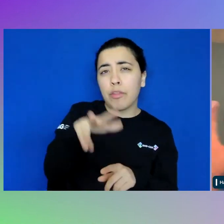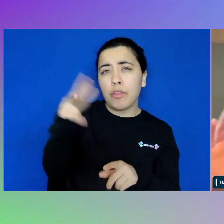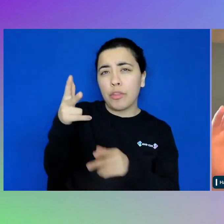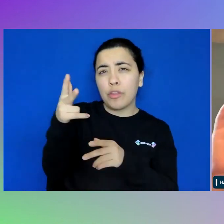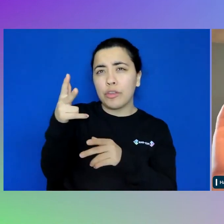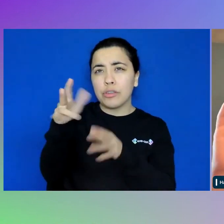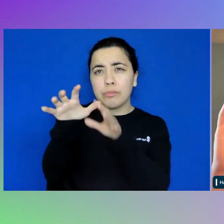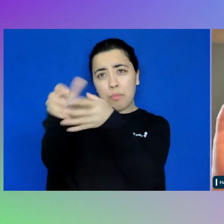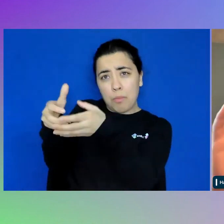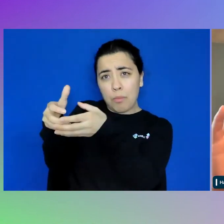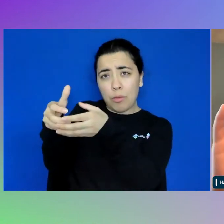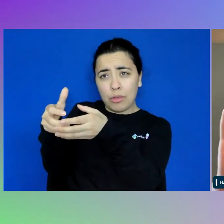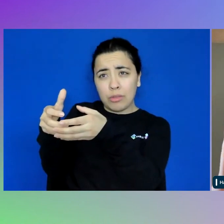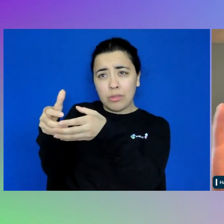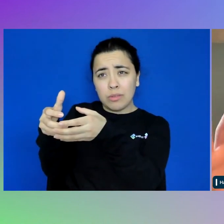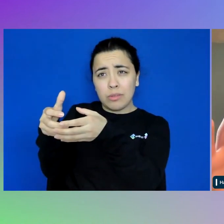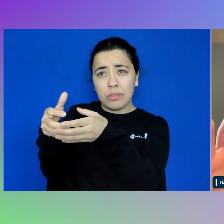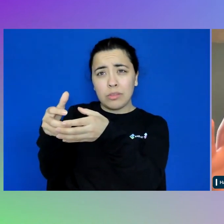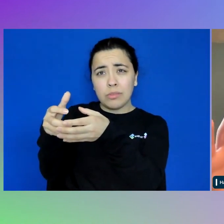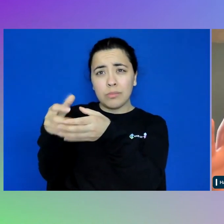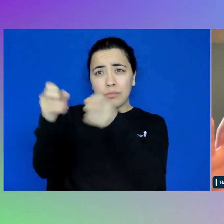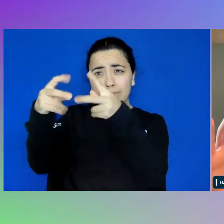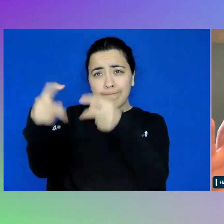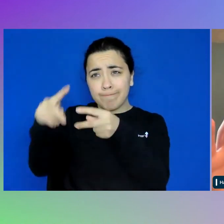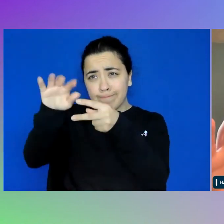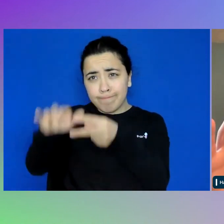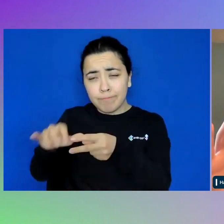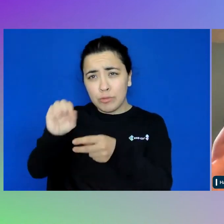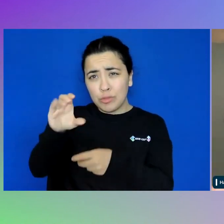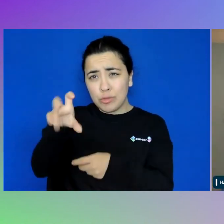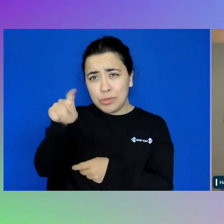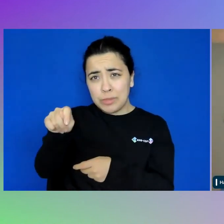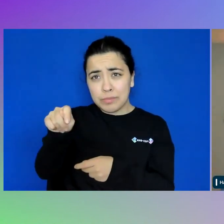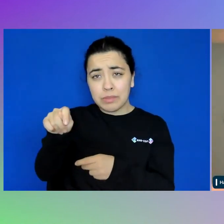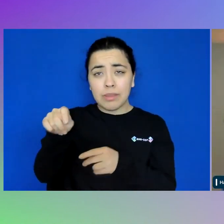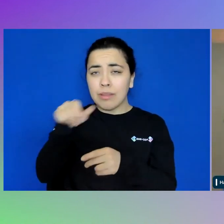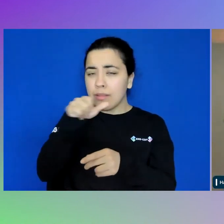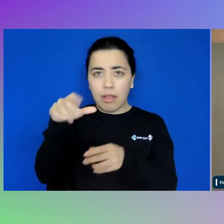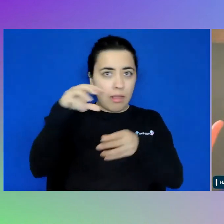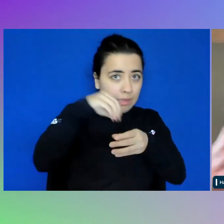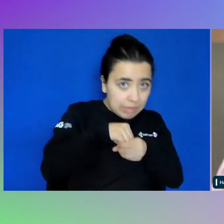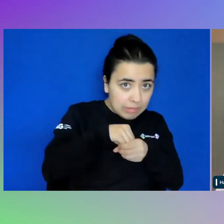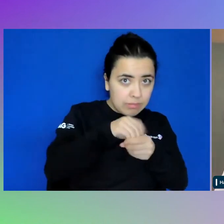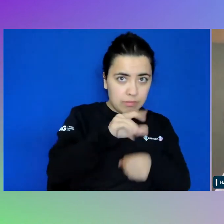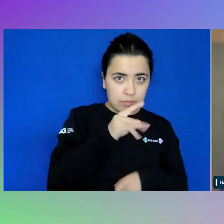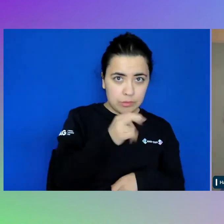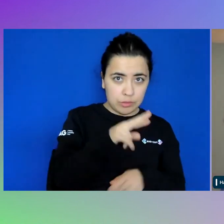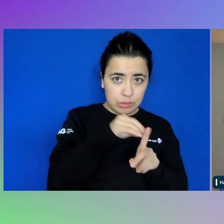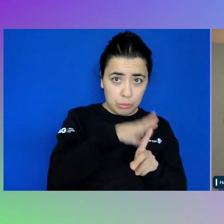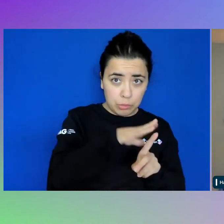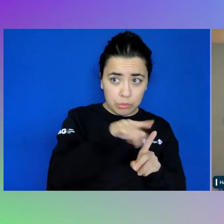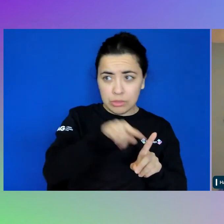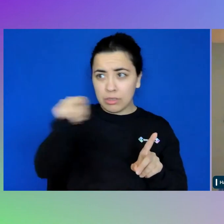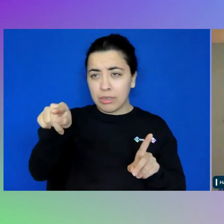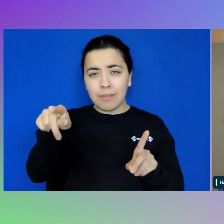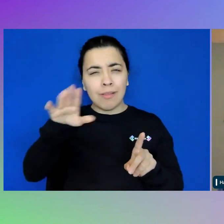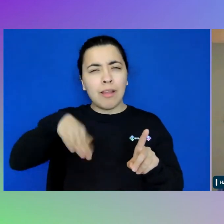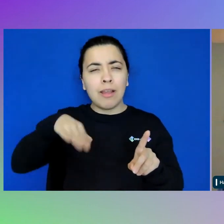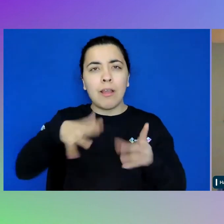taking place outside of what you're exposing linter to, it doesn't get some holistic view and it really can't. So um, you